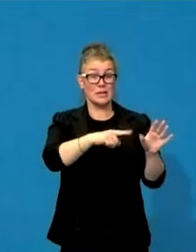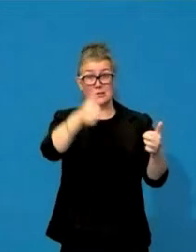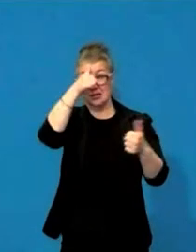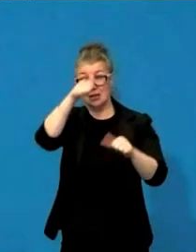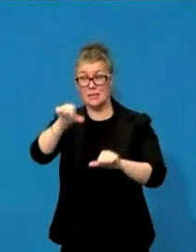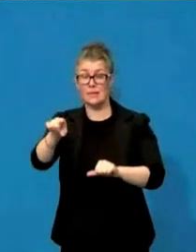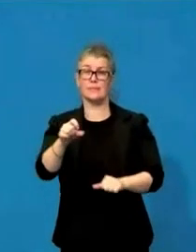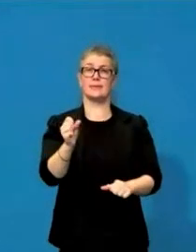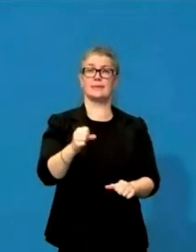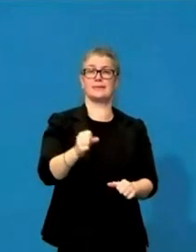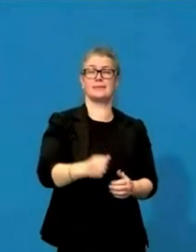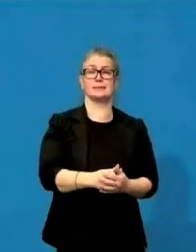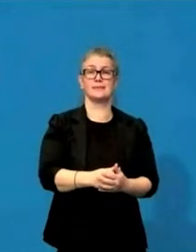Tristan's challenged in lots of ways.